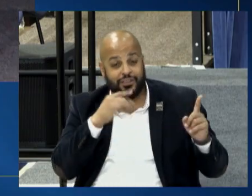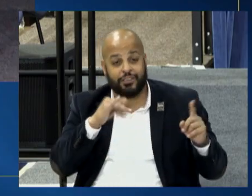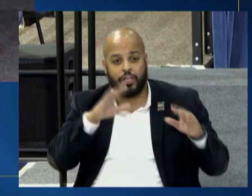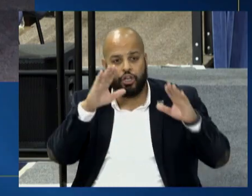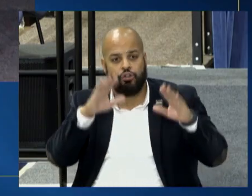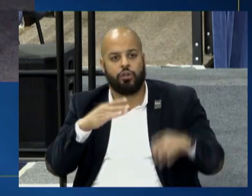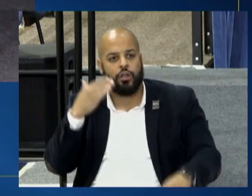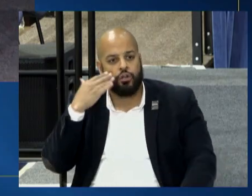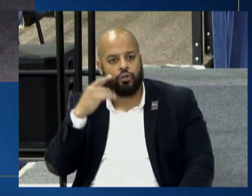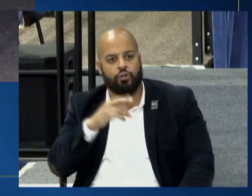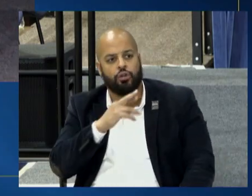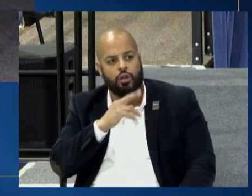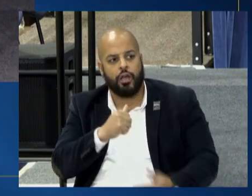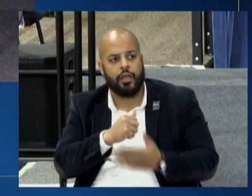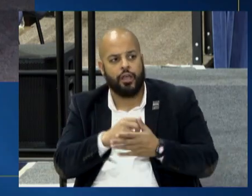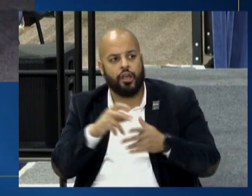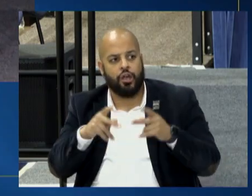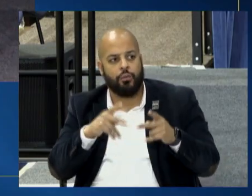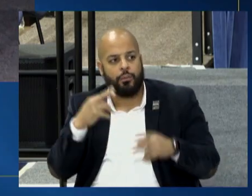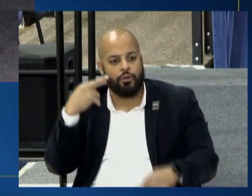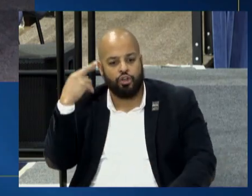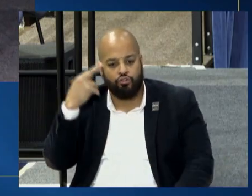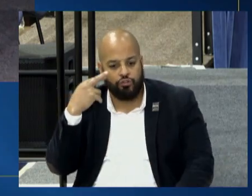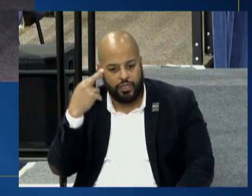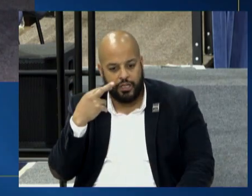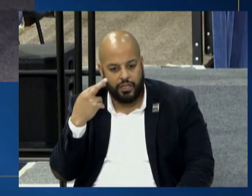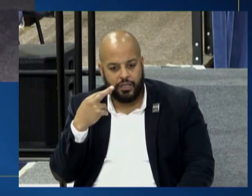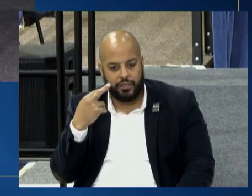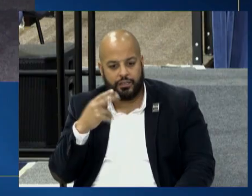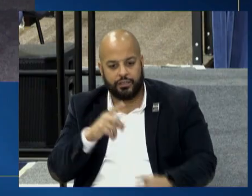helping people realize that things that may seem easy aren't. And then, more importantly,